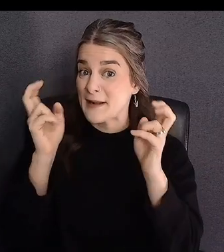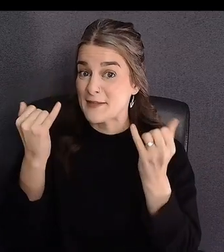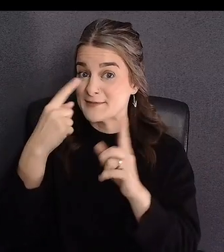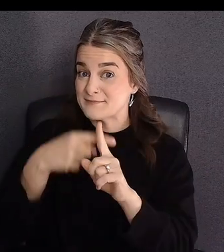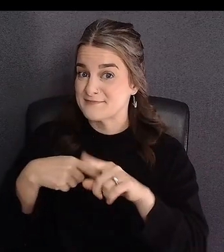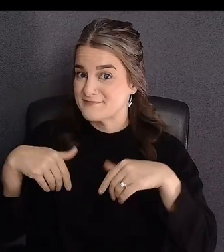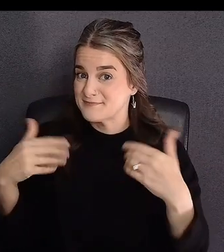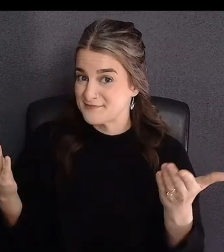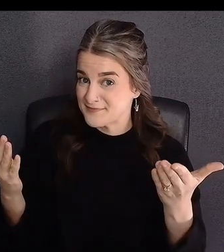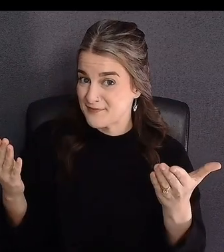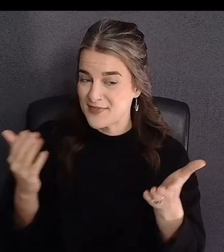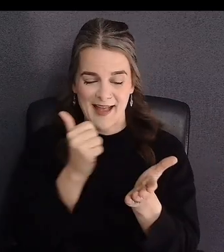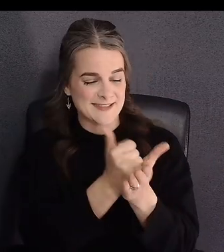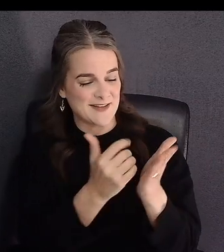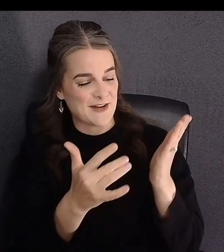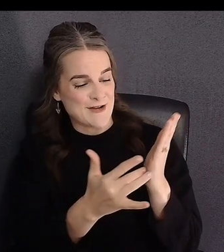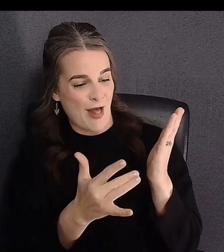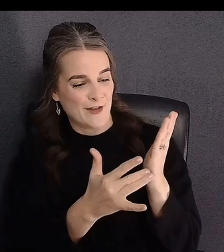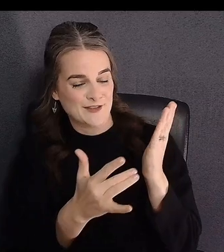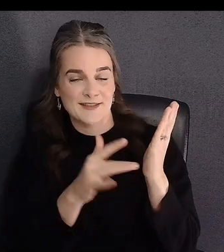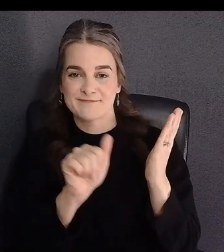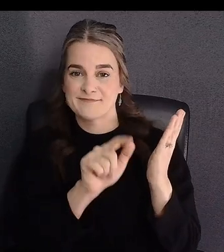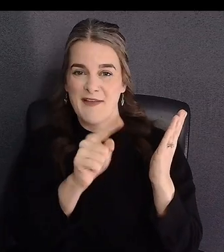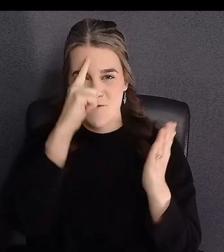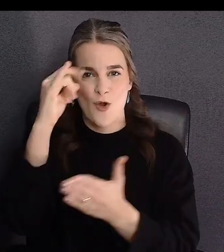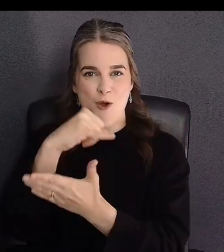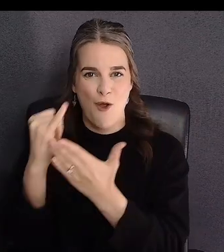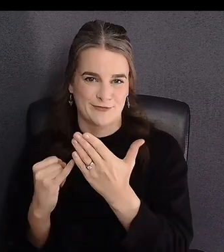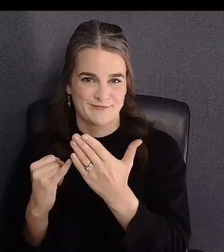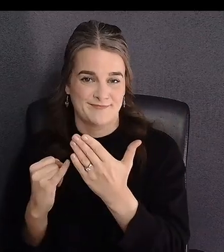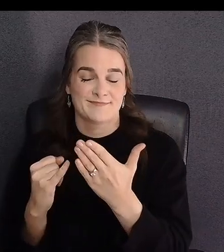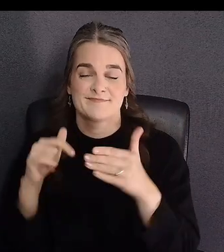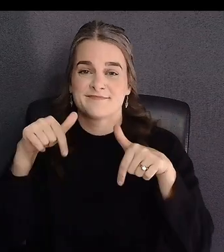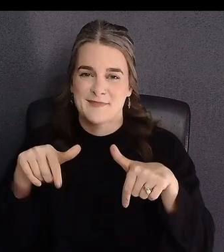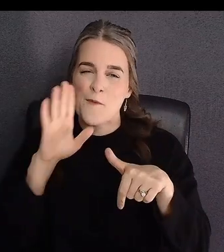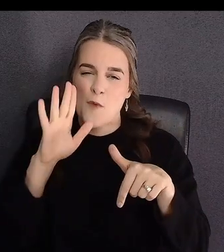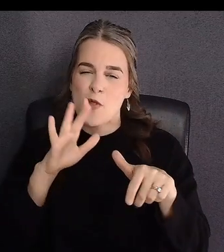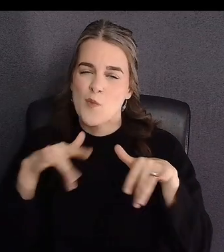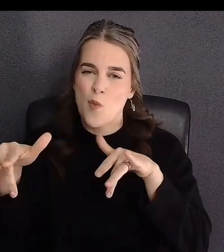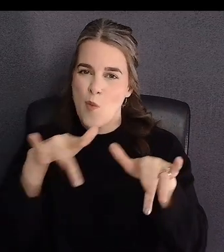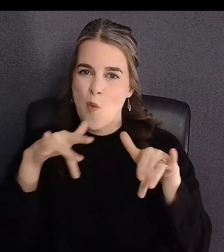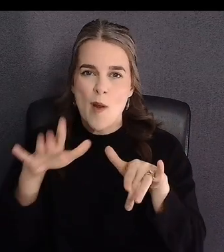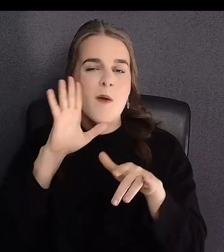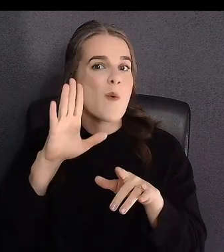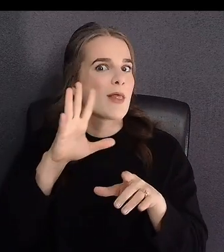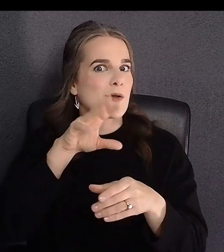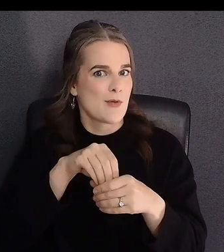is Assistive Technology for Art. This session is being recorded. And the video will include picture-in-picture, sign